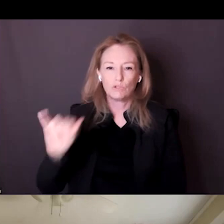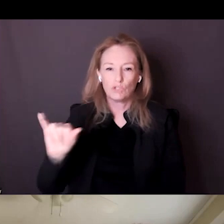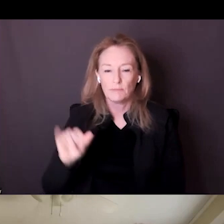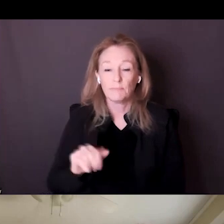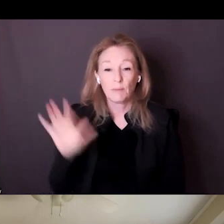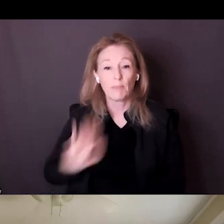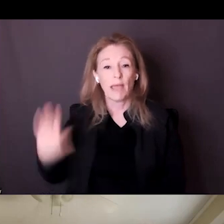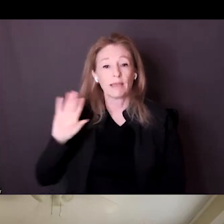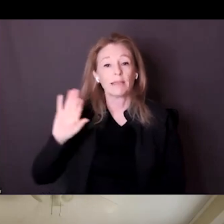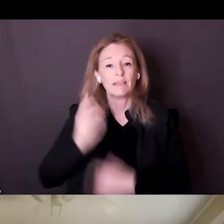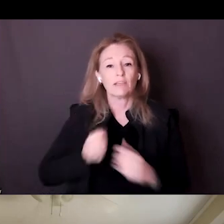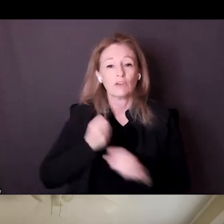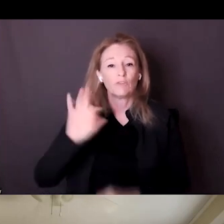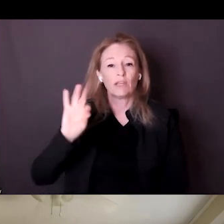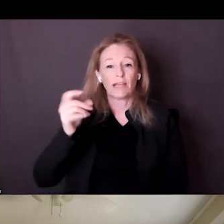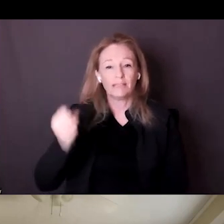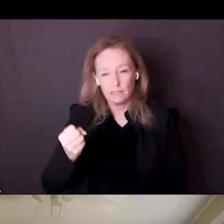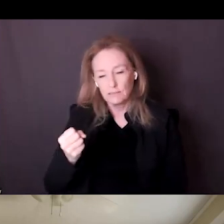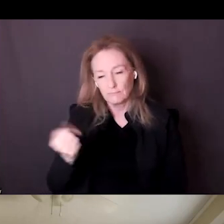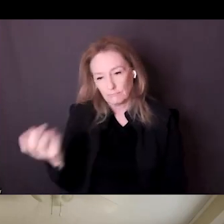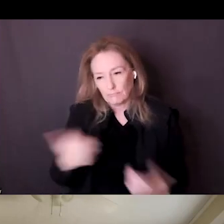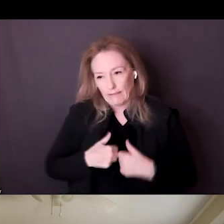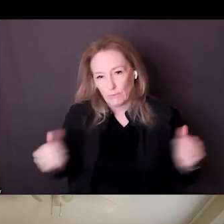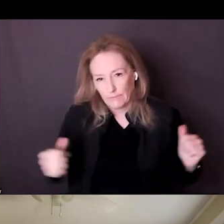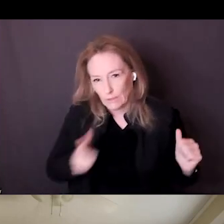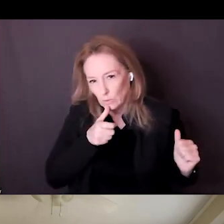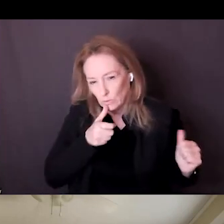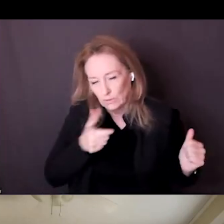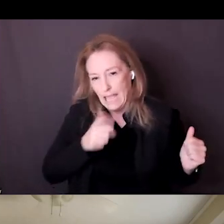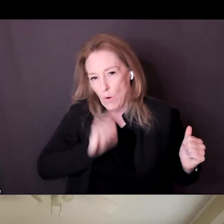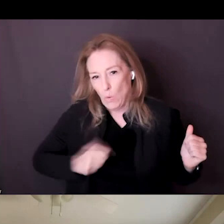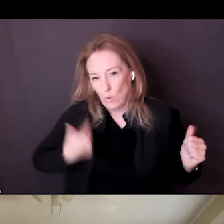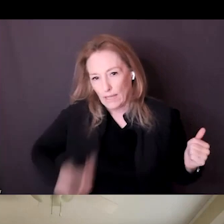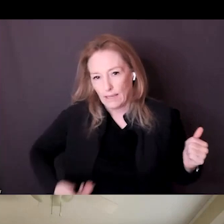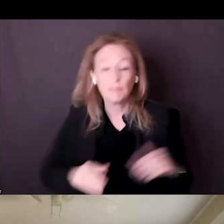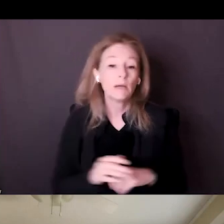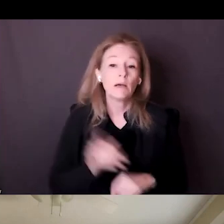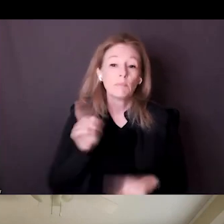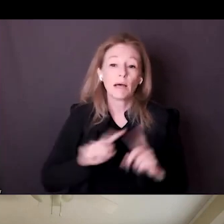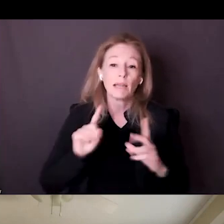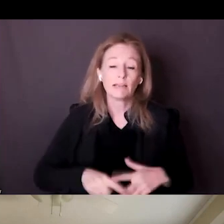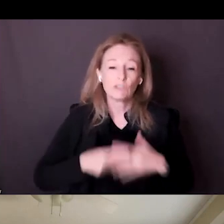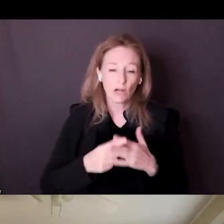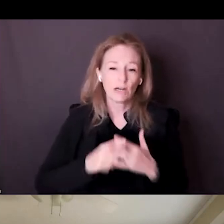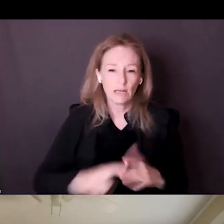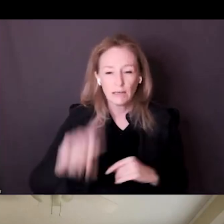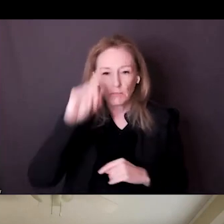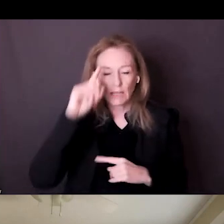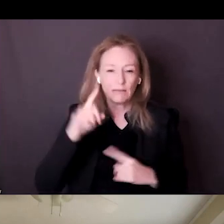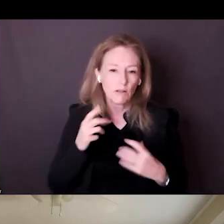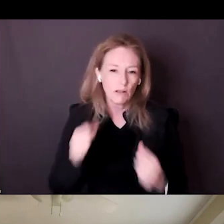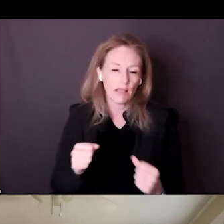TELLING YOU HOW OLD I AM. I STARTED WORK BEING IN SUICIDOLOGY BY